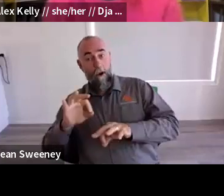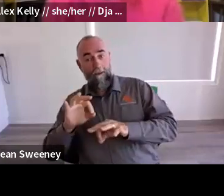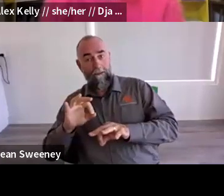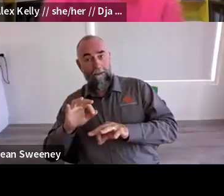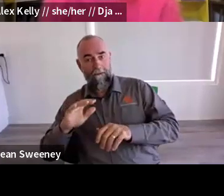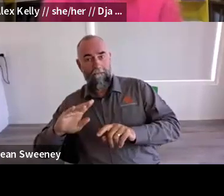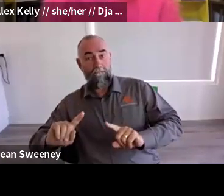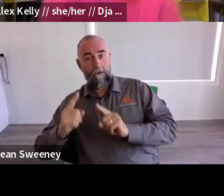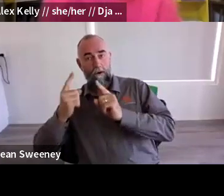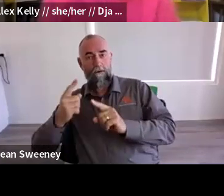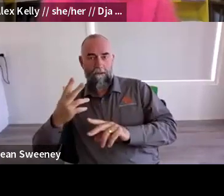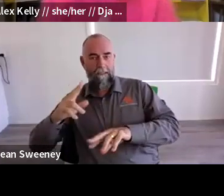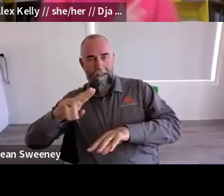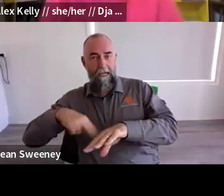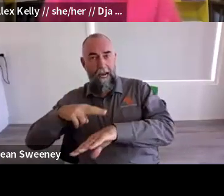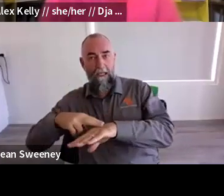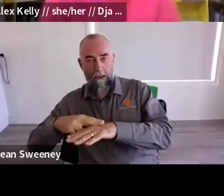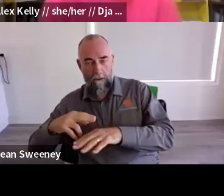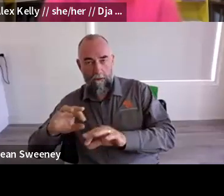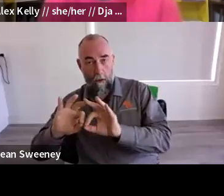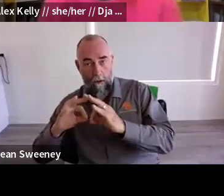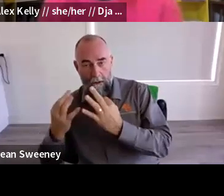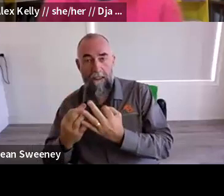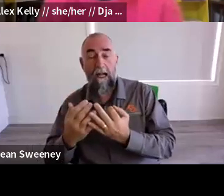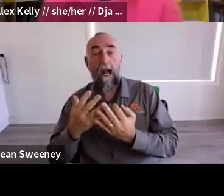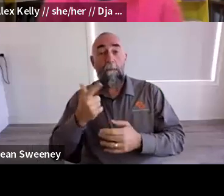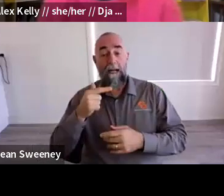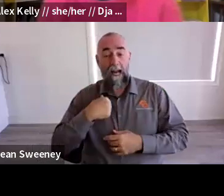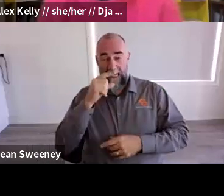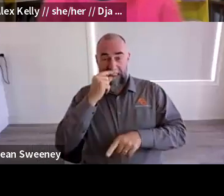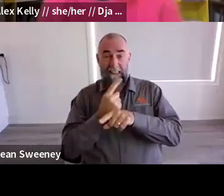to do with that funding. But I think it's a very different conversation for